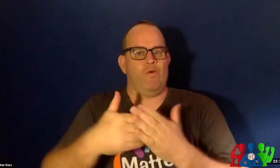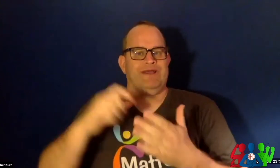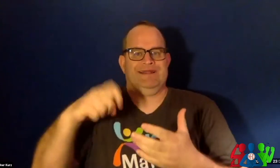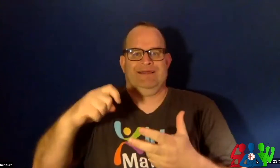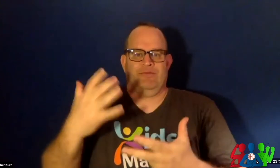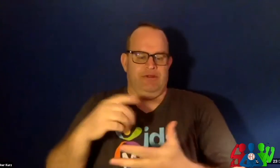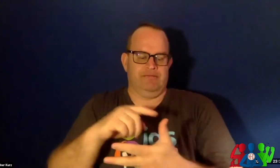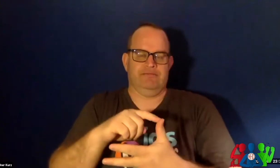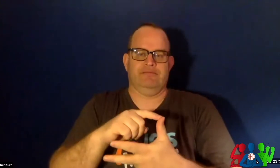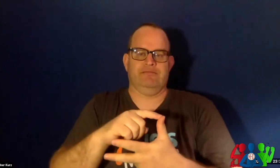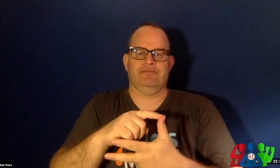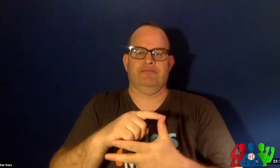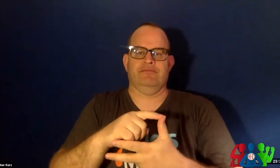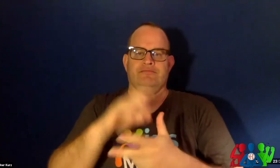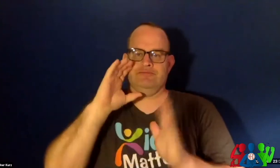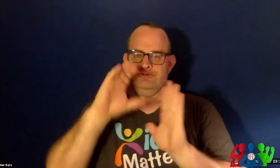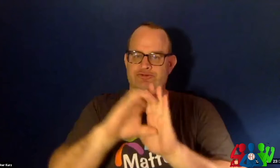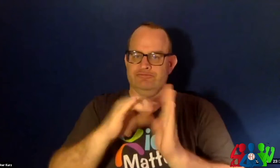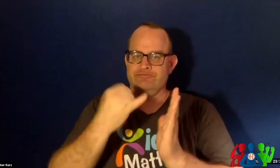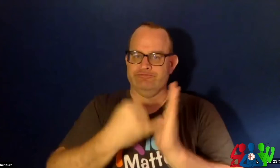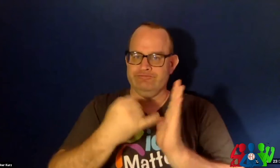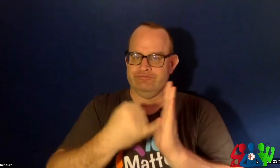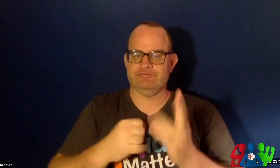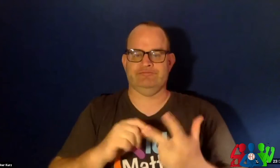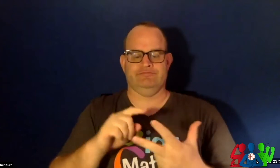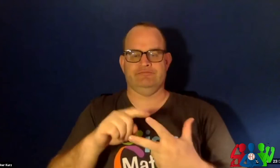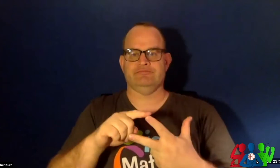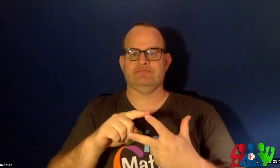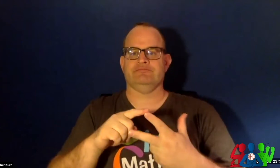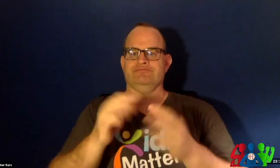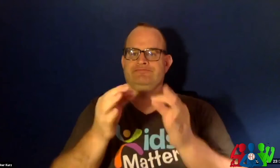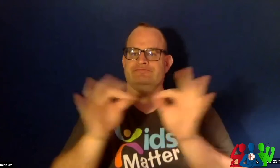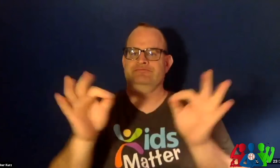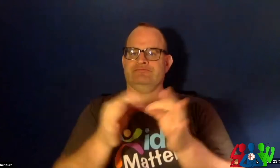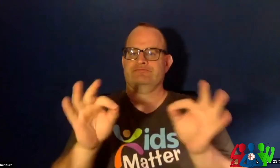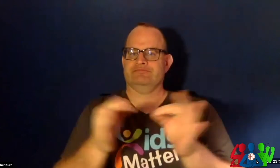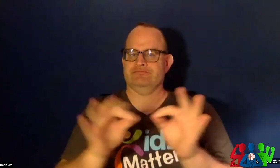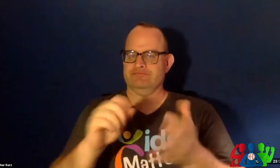can create their own short stories to include in the database,